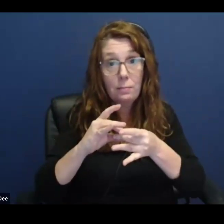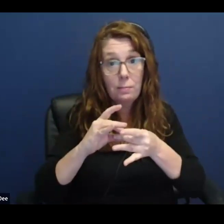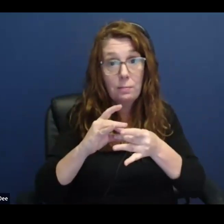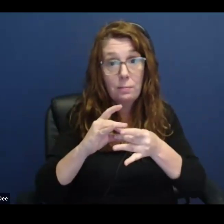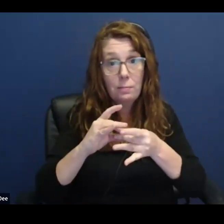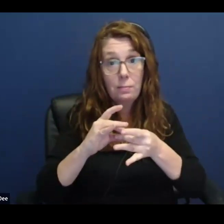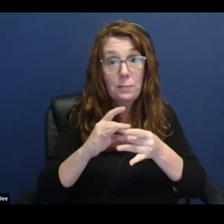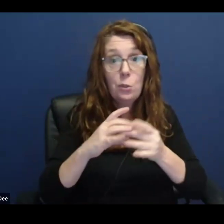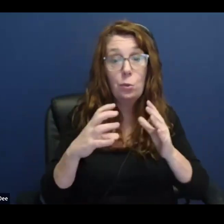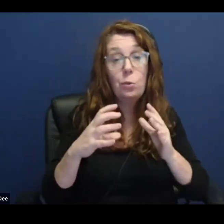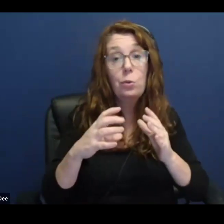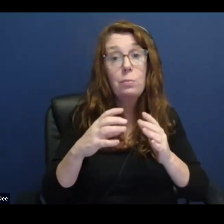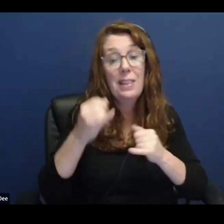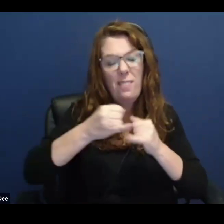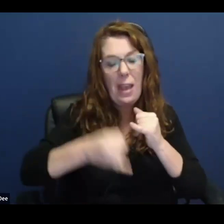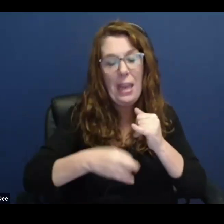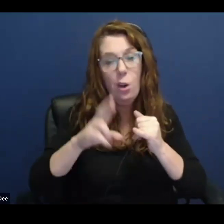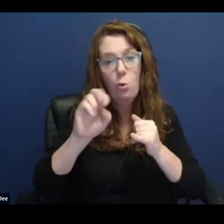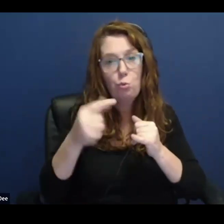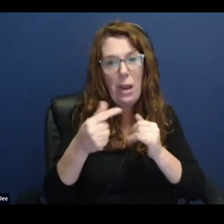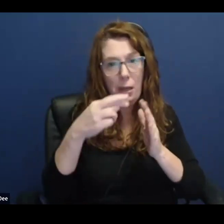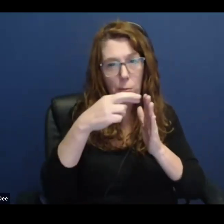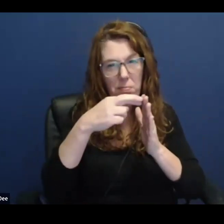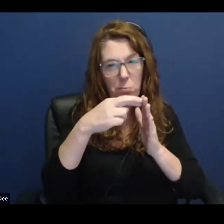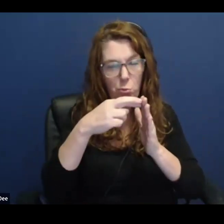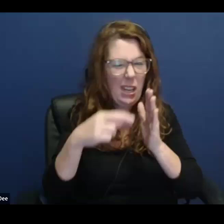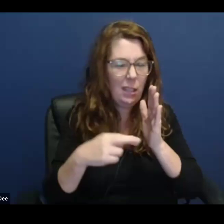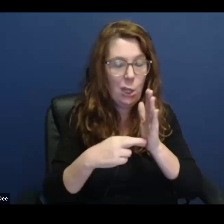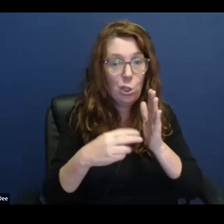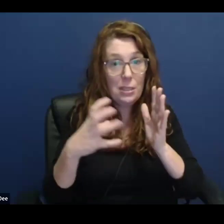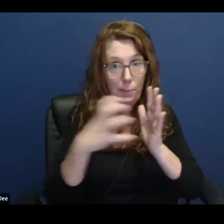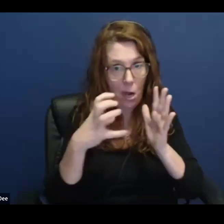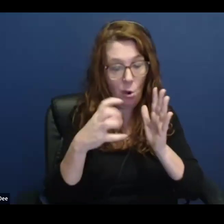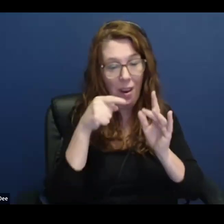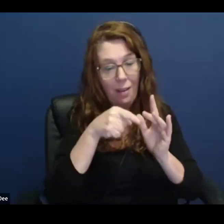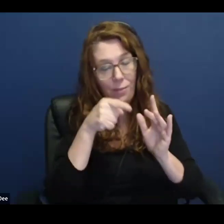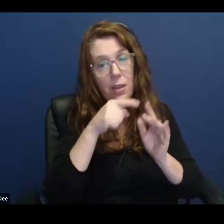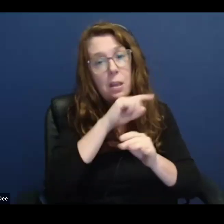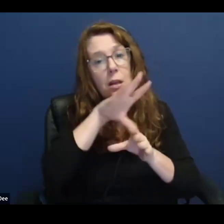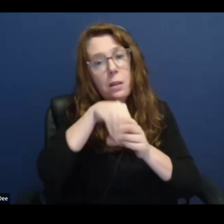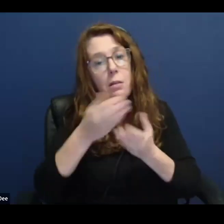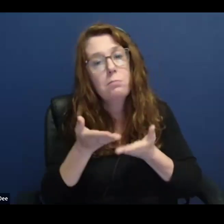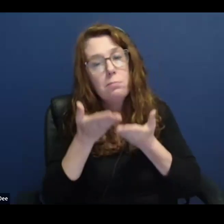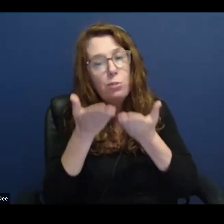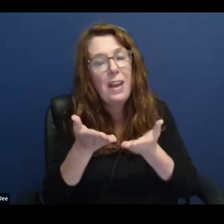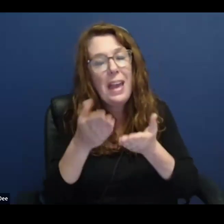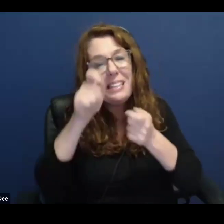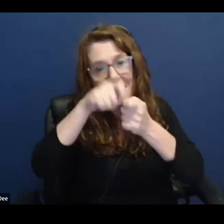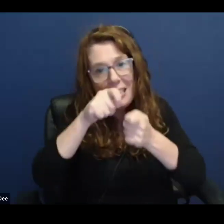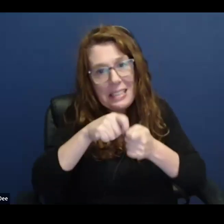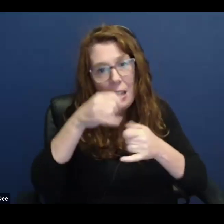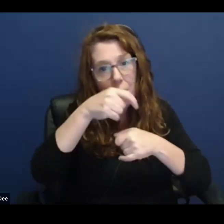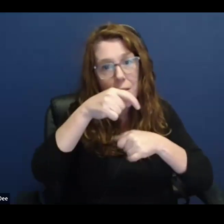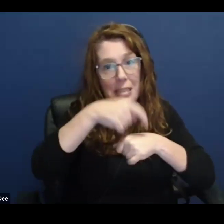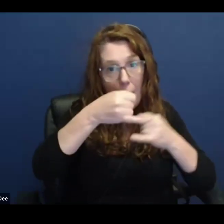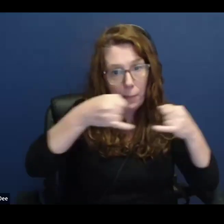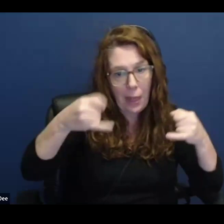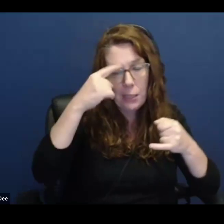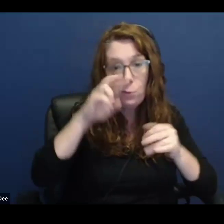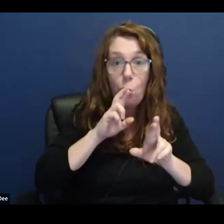in the final regulations that provides some detailed timelines for reporting